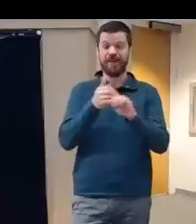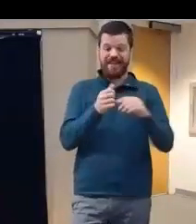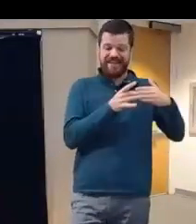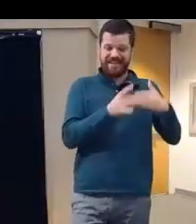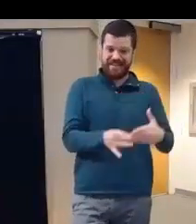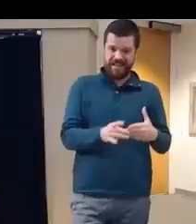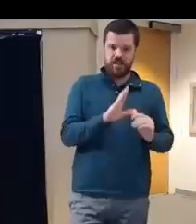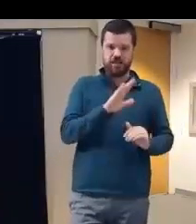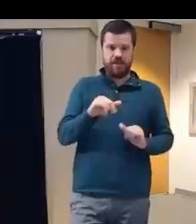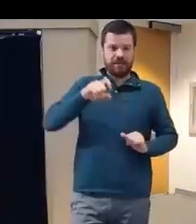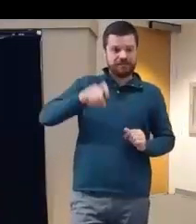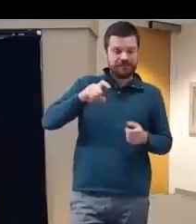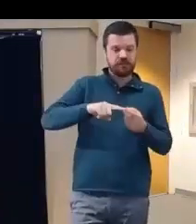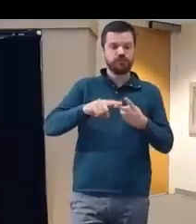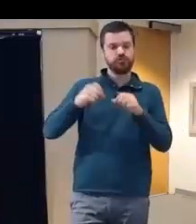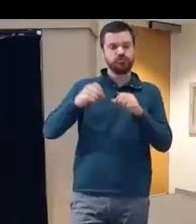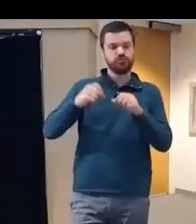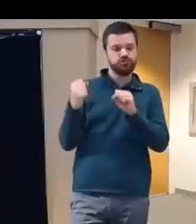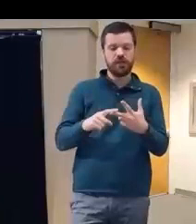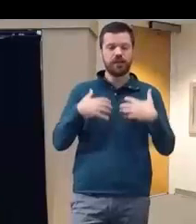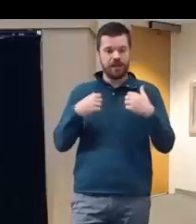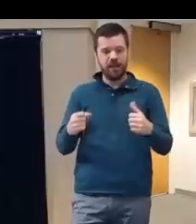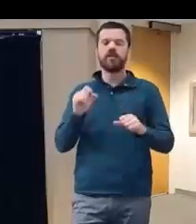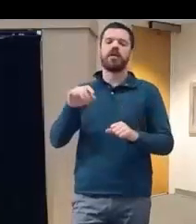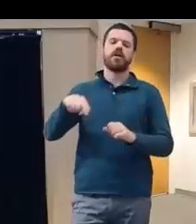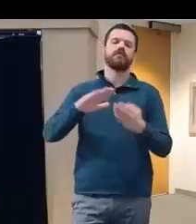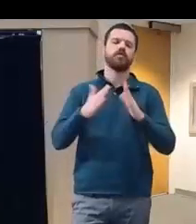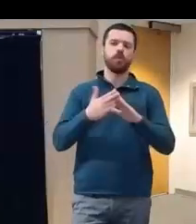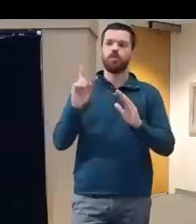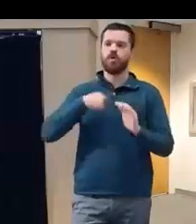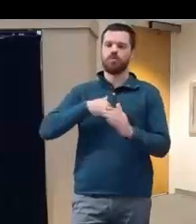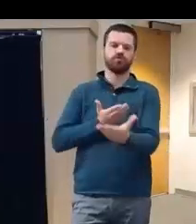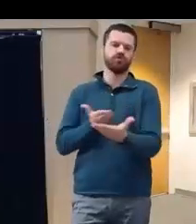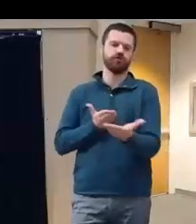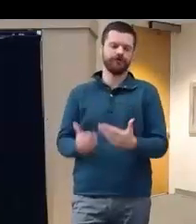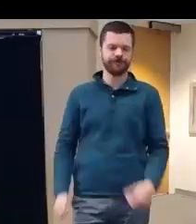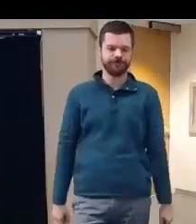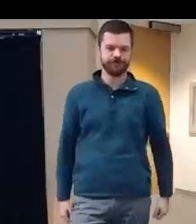the needs the strengths the health and well-being of the communities in which we serve but who also